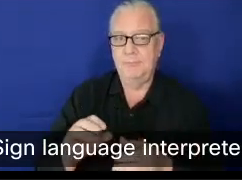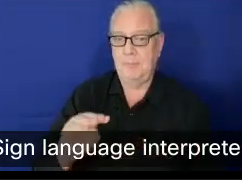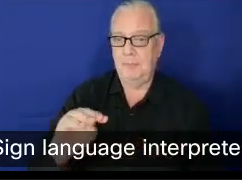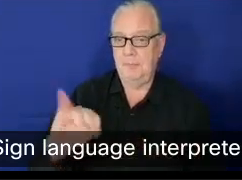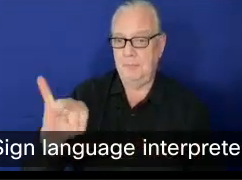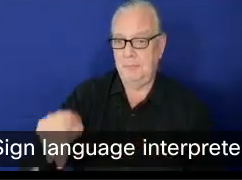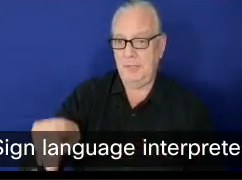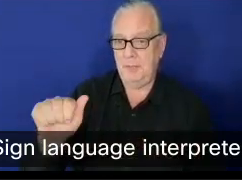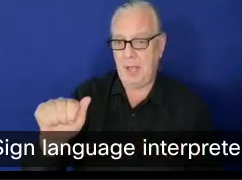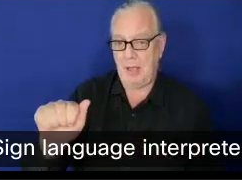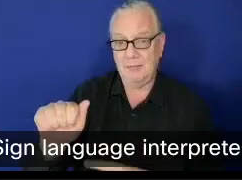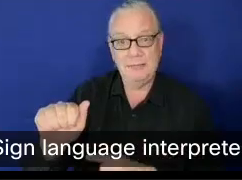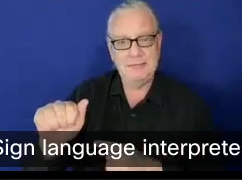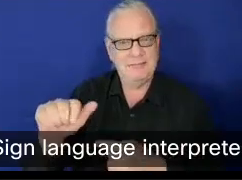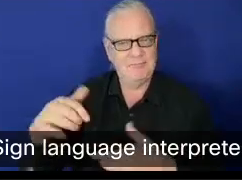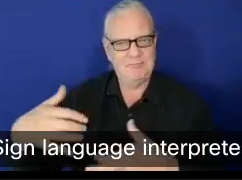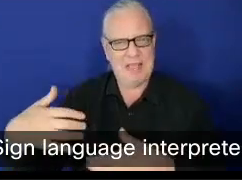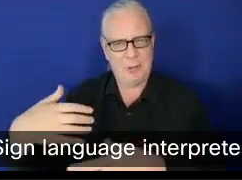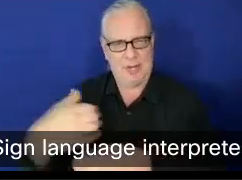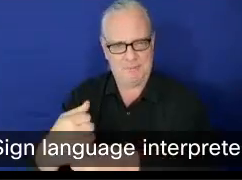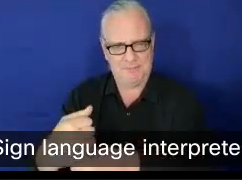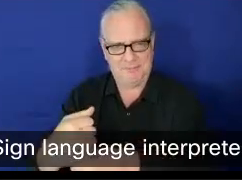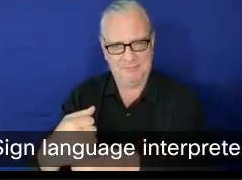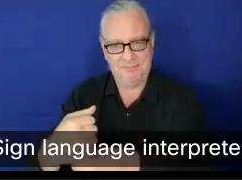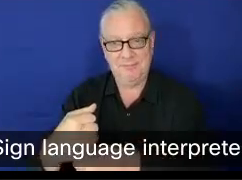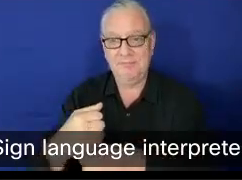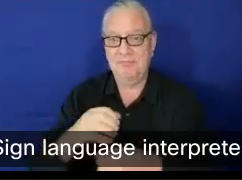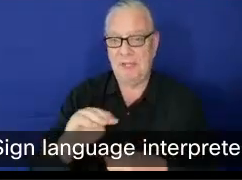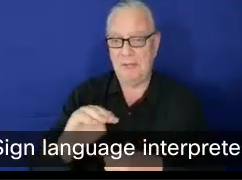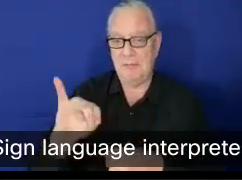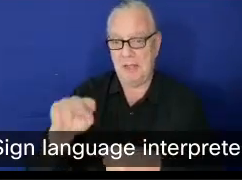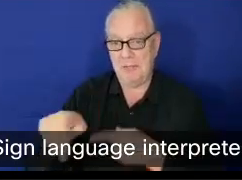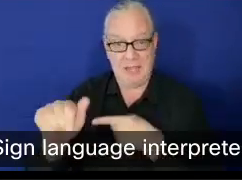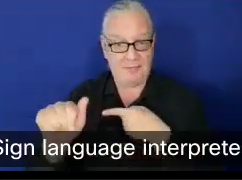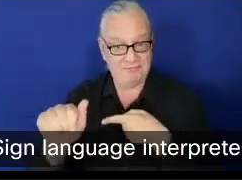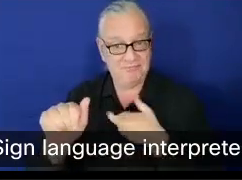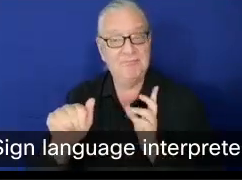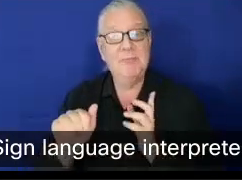which MIPA is an acronym. It's MIPA. That stands for the